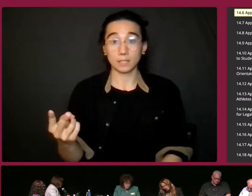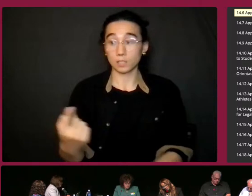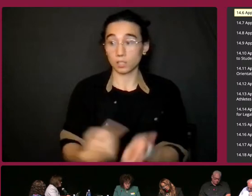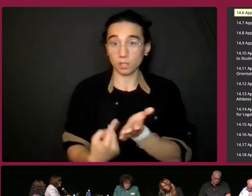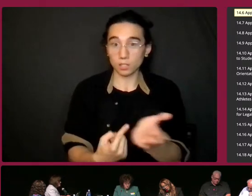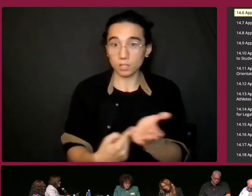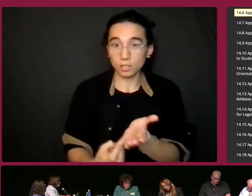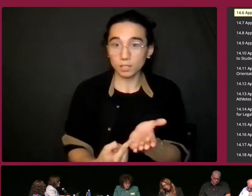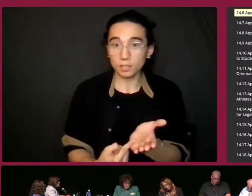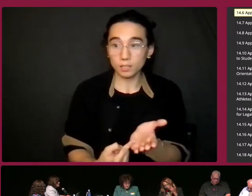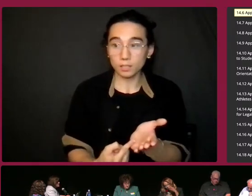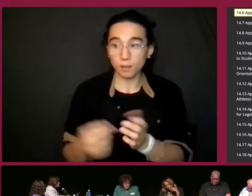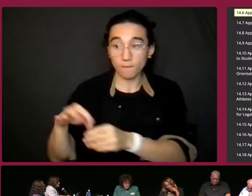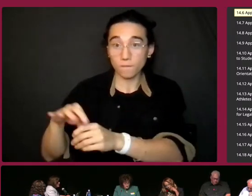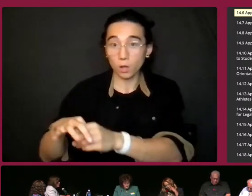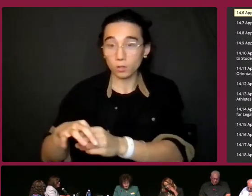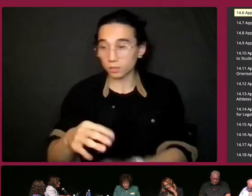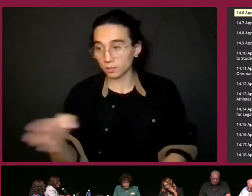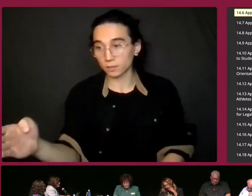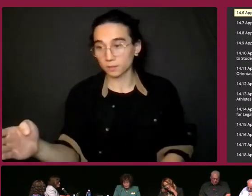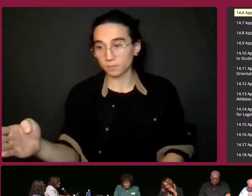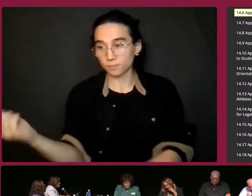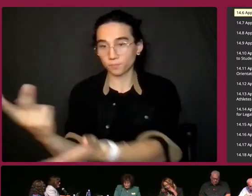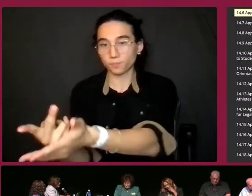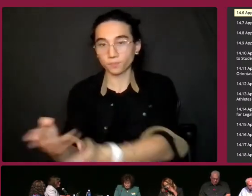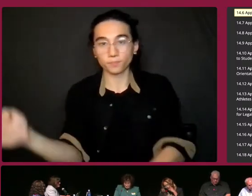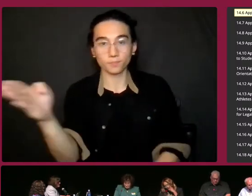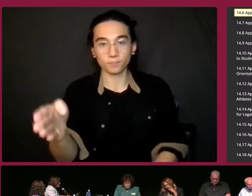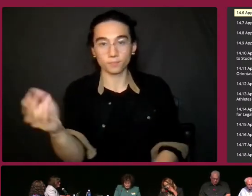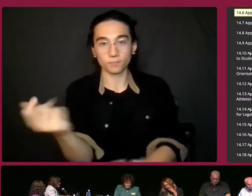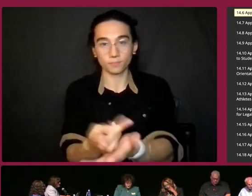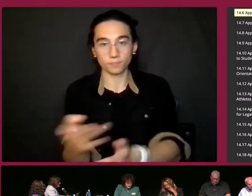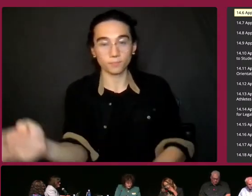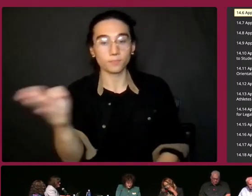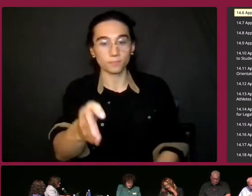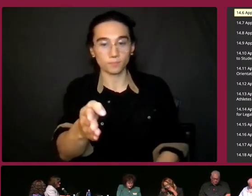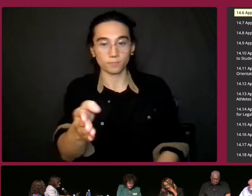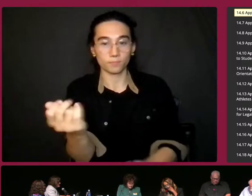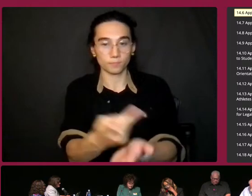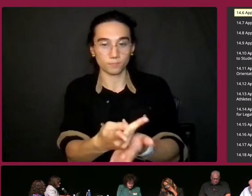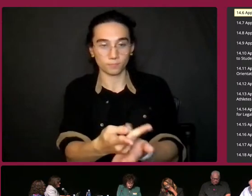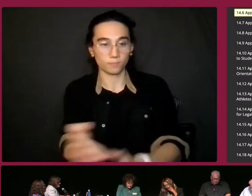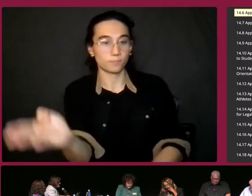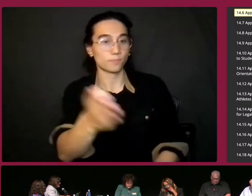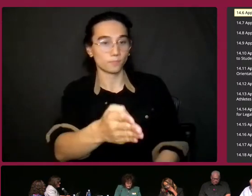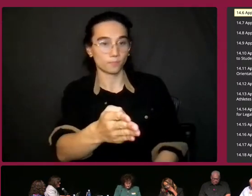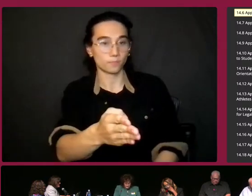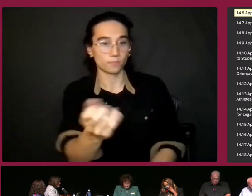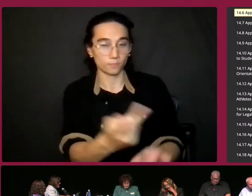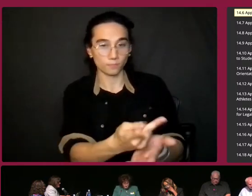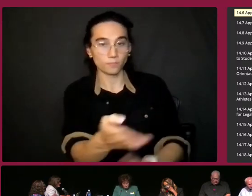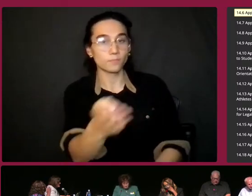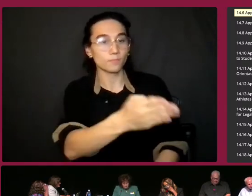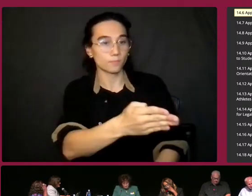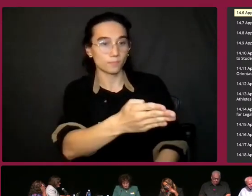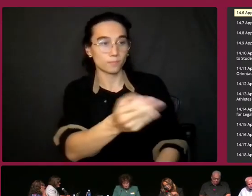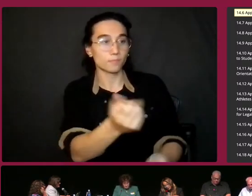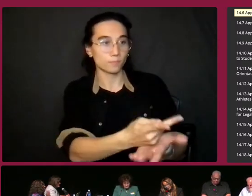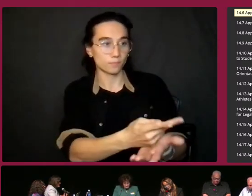Vote. Student Trustee Rivera? Approved. Trustee Gaines? Approved. Trustee Rives? Yes. Yes. Trustee Buffalo? Yes. Trustee Adams? Aye. Trustee Harvey?